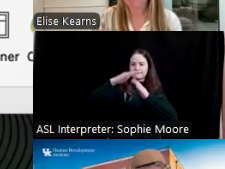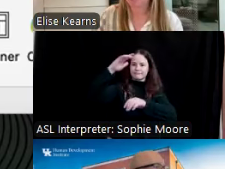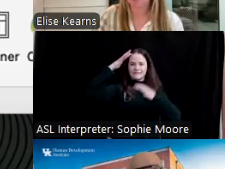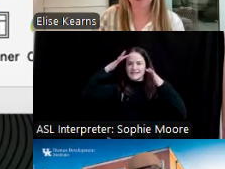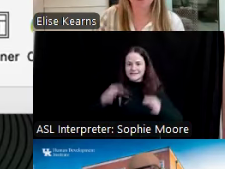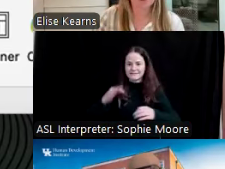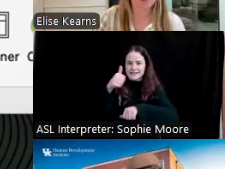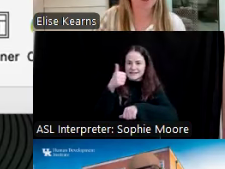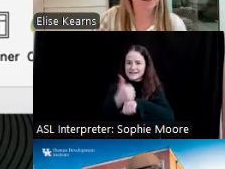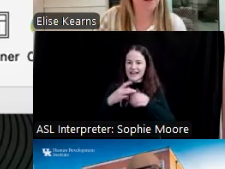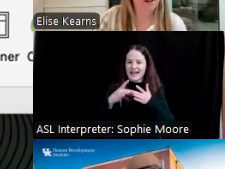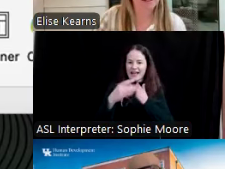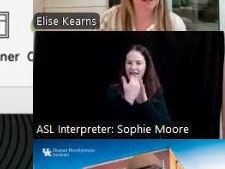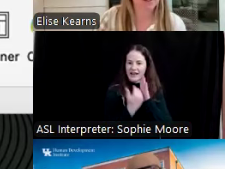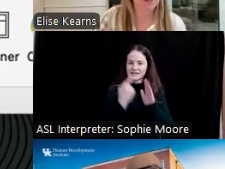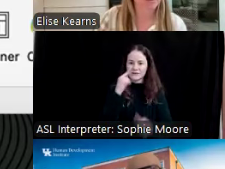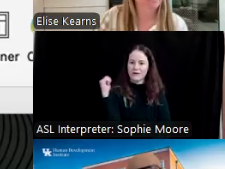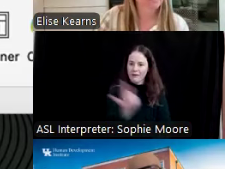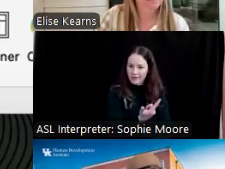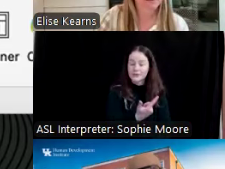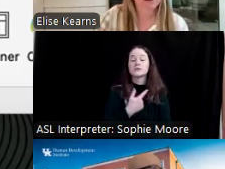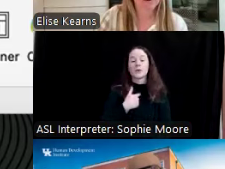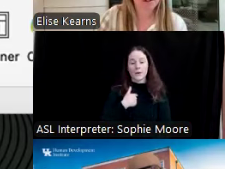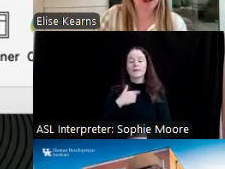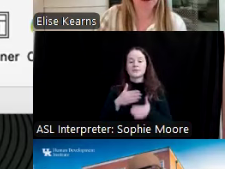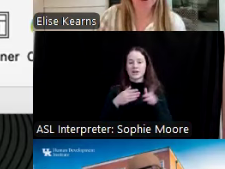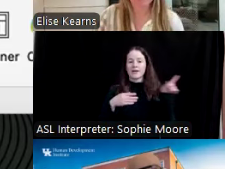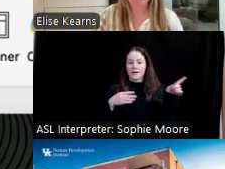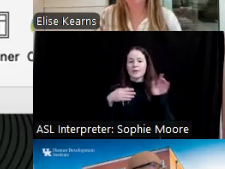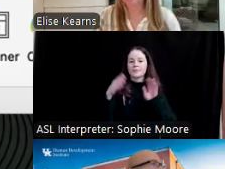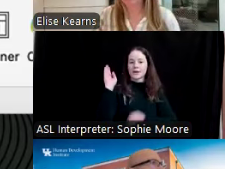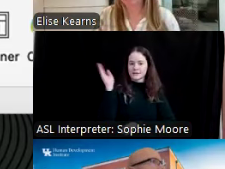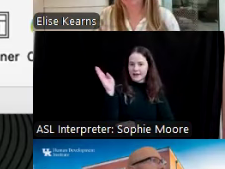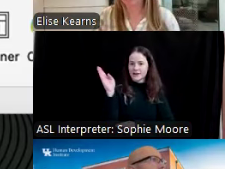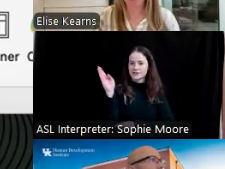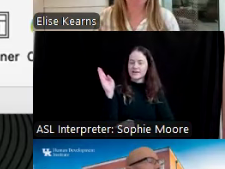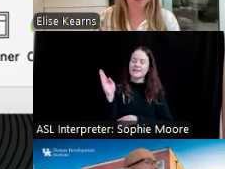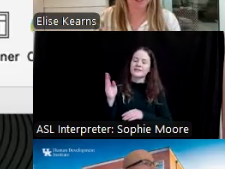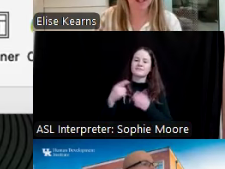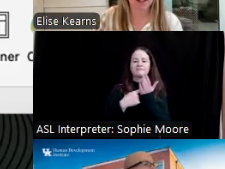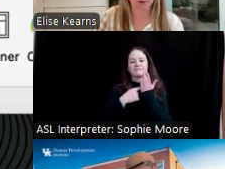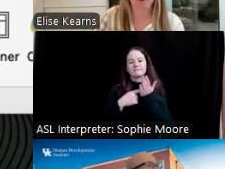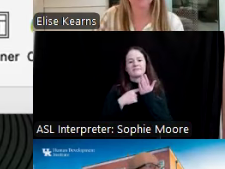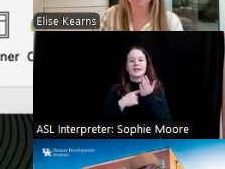to share this presentation that goes over the considerations and recommendations for prescribing